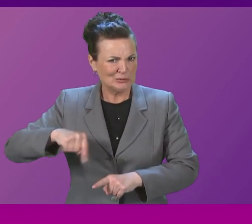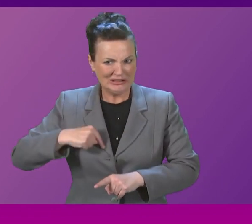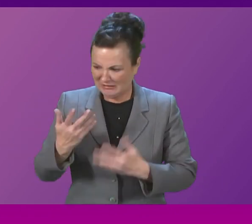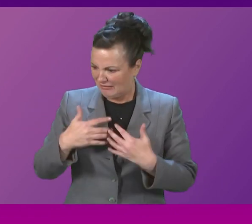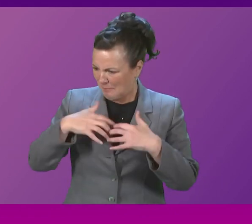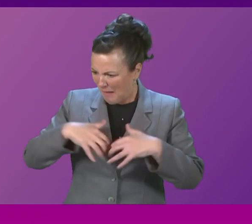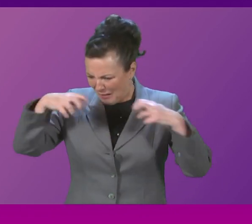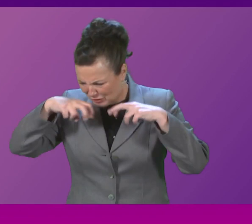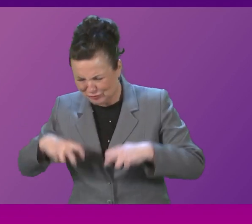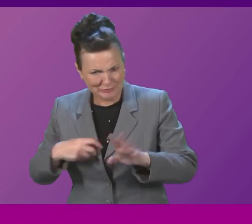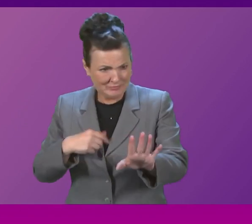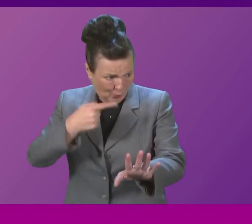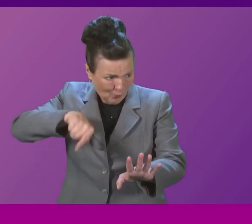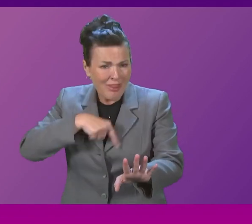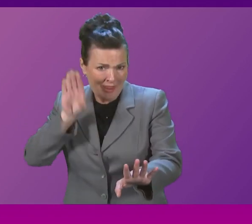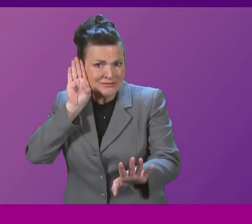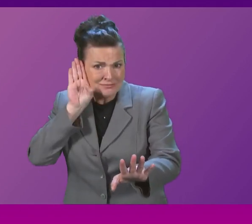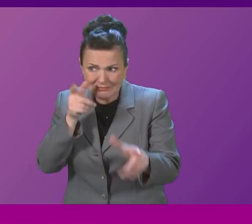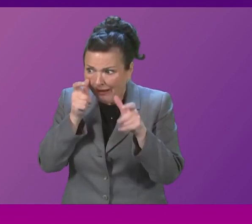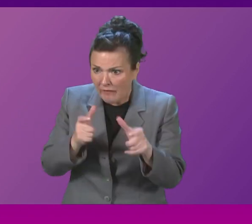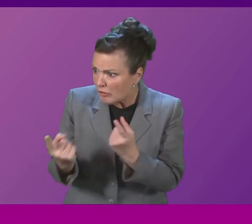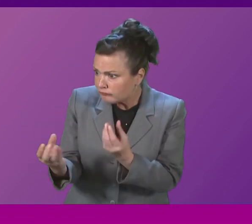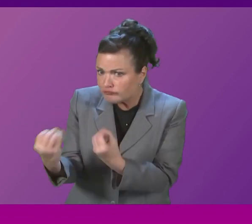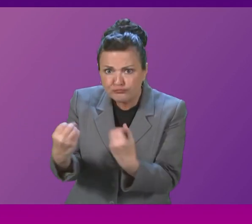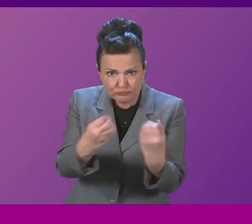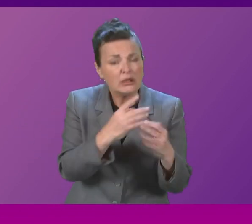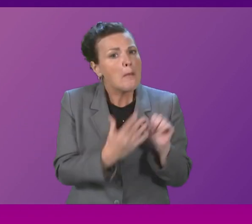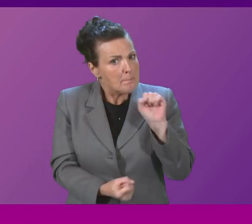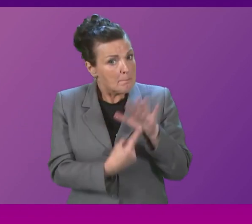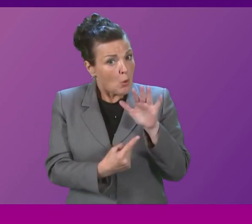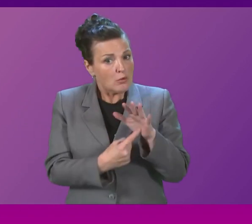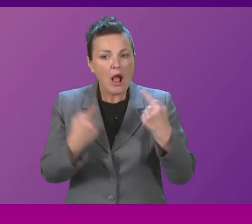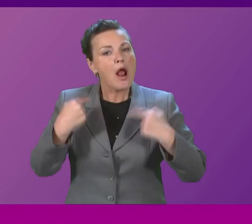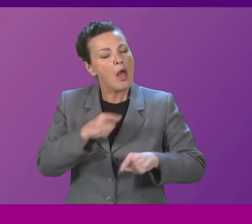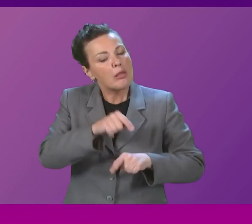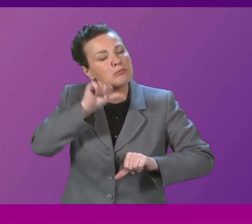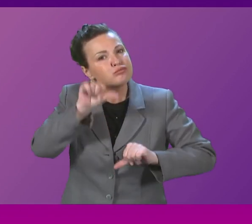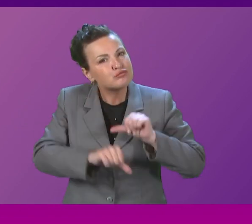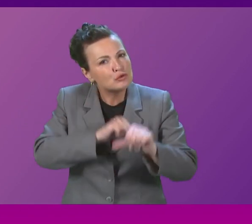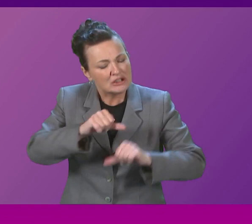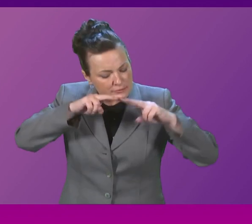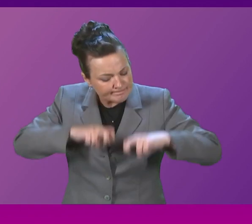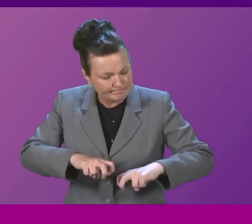We will listen and are listening carefully to comments, and it is important that we allow the scrutiny process to continue.